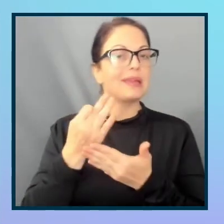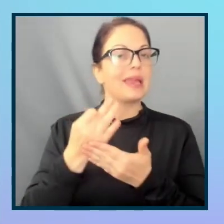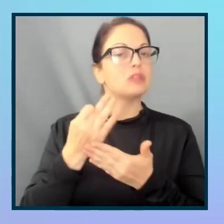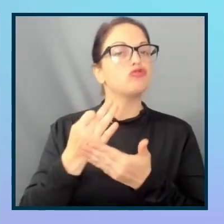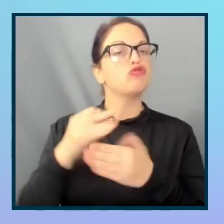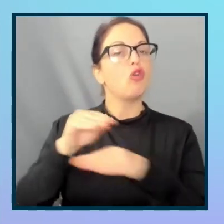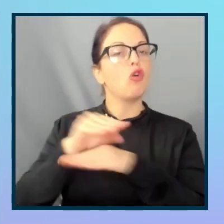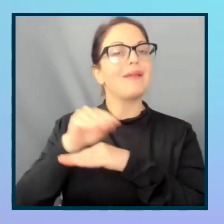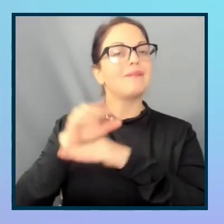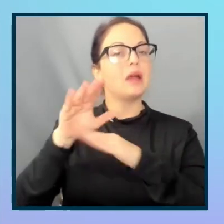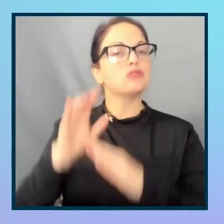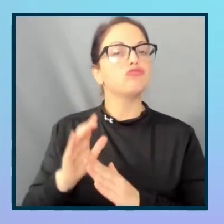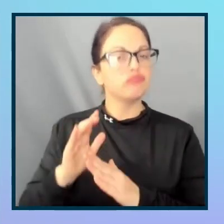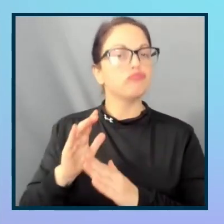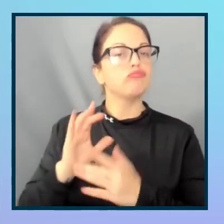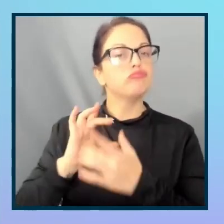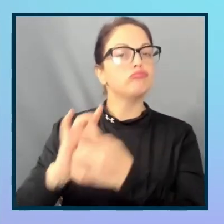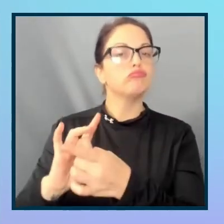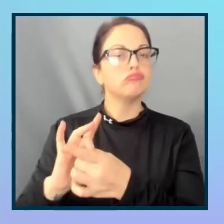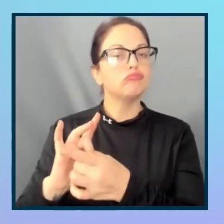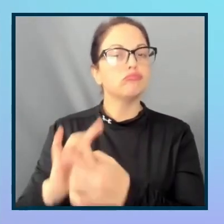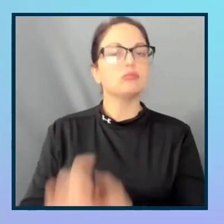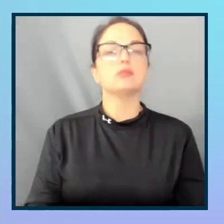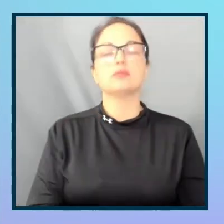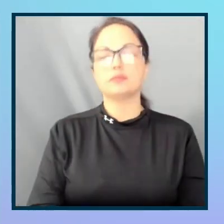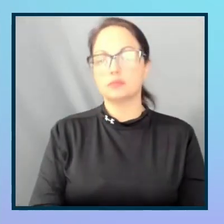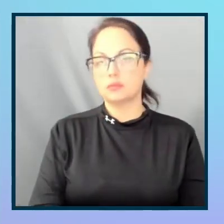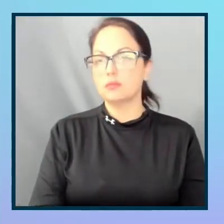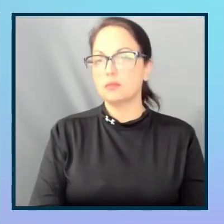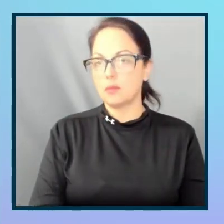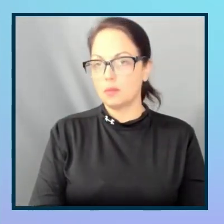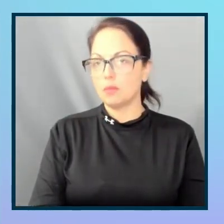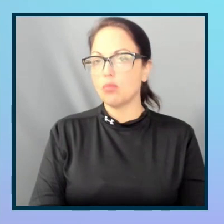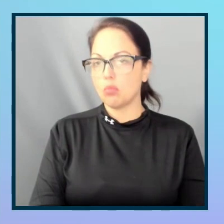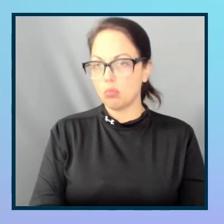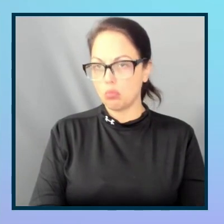And so the team of about 15